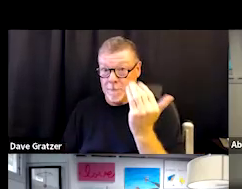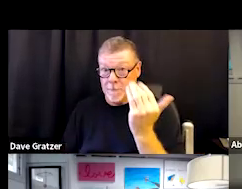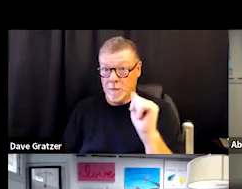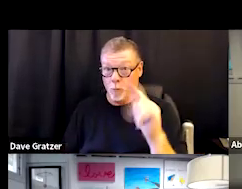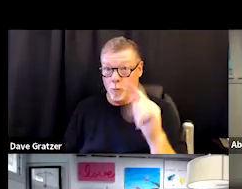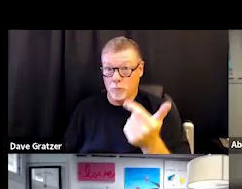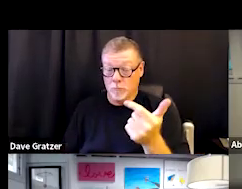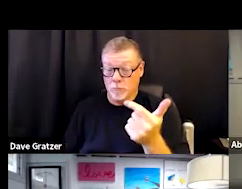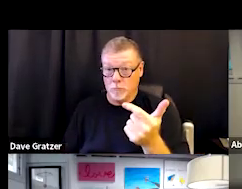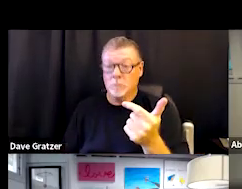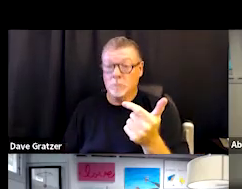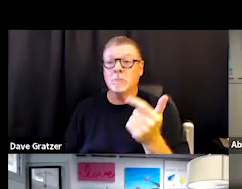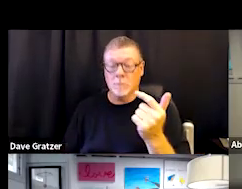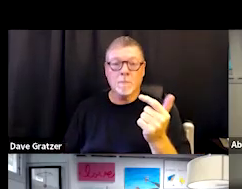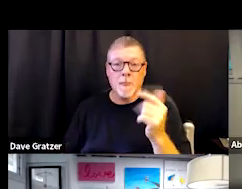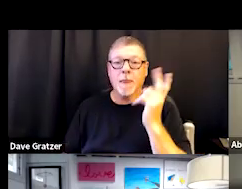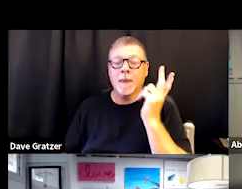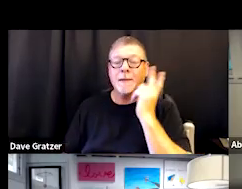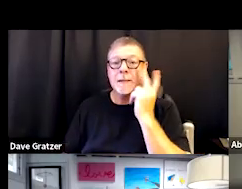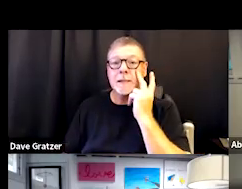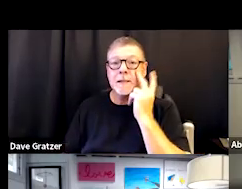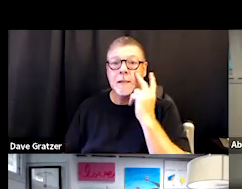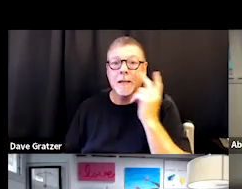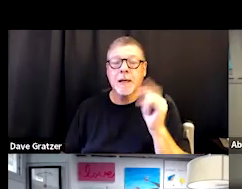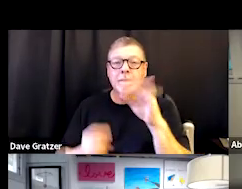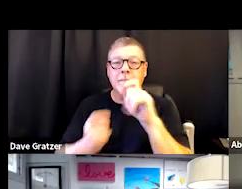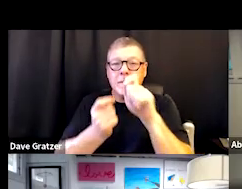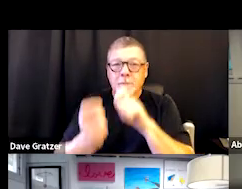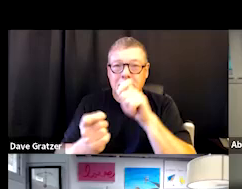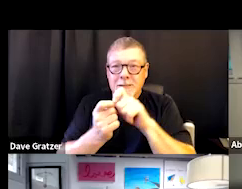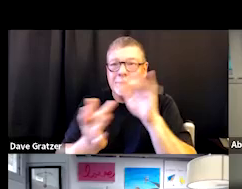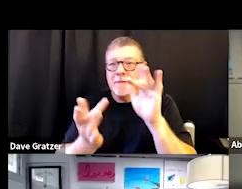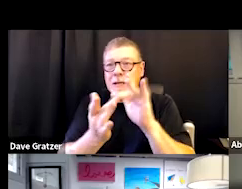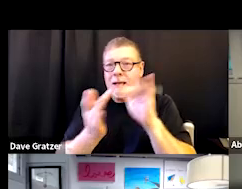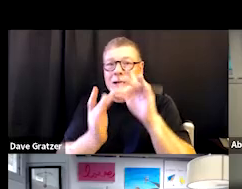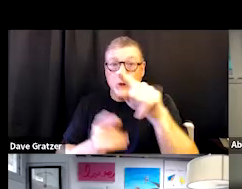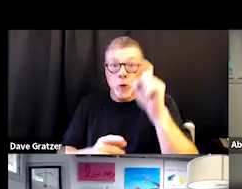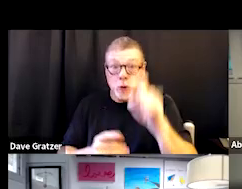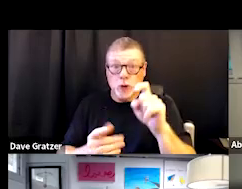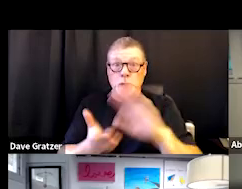to find out if there's specific contacts that you should know and be aware of.